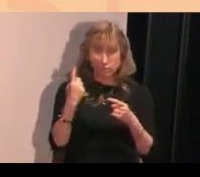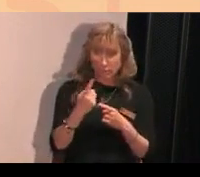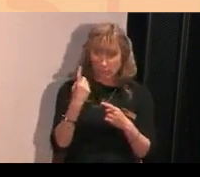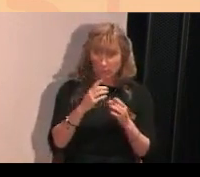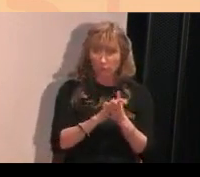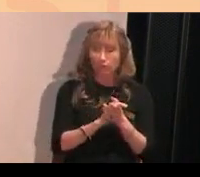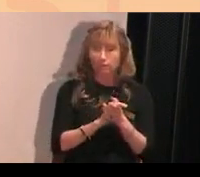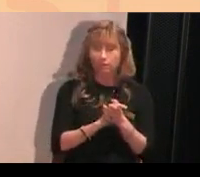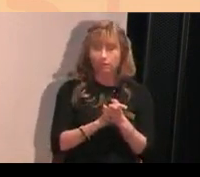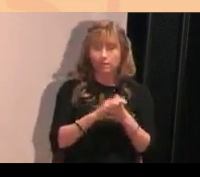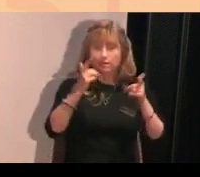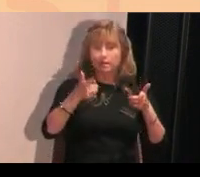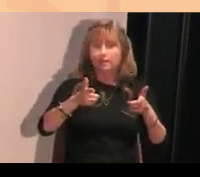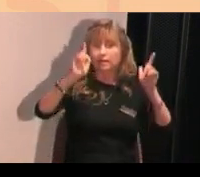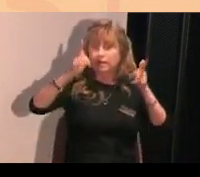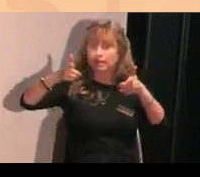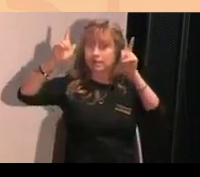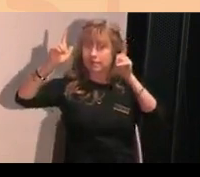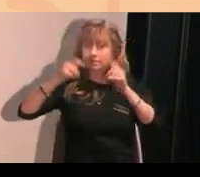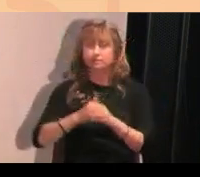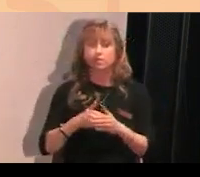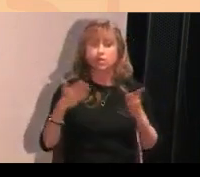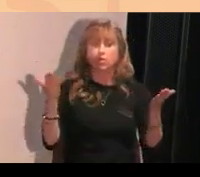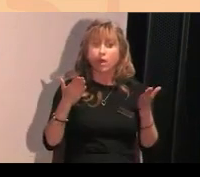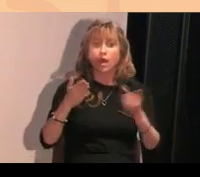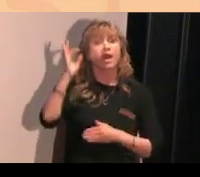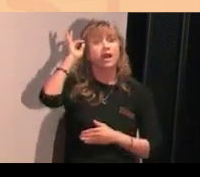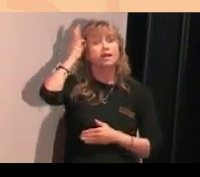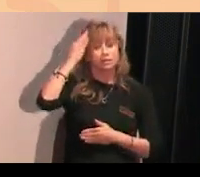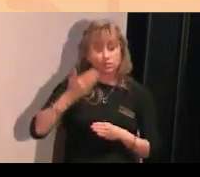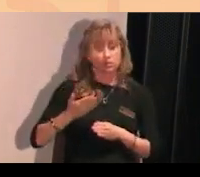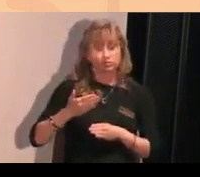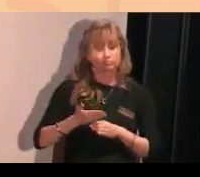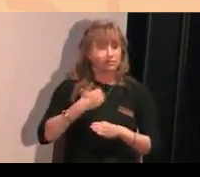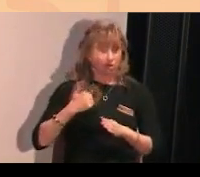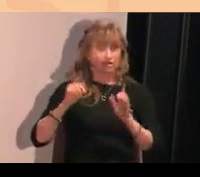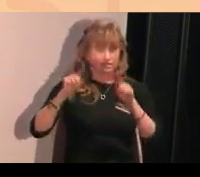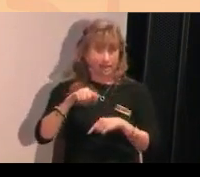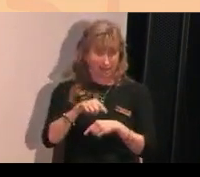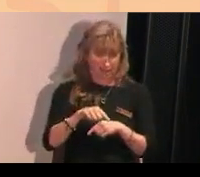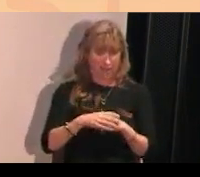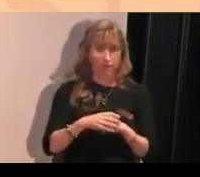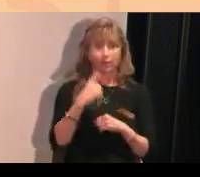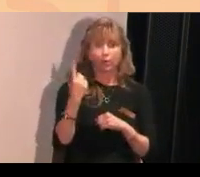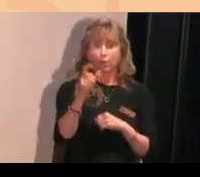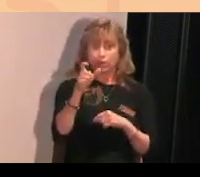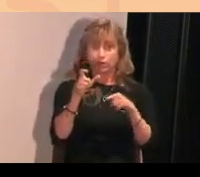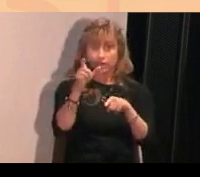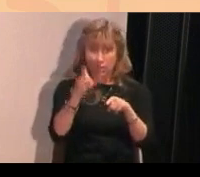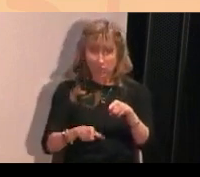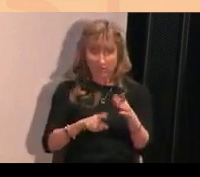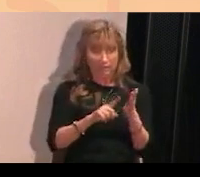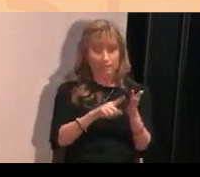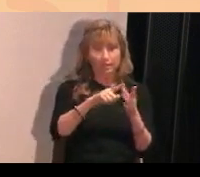leadership at Council prior to my arrival by the executive director Lydia Miller